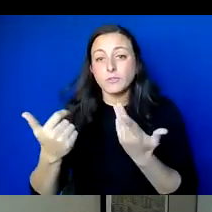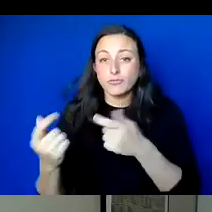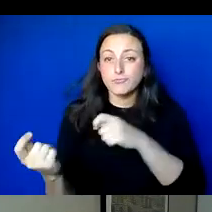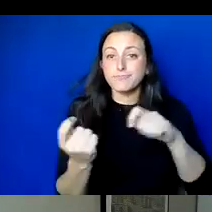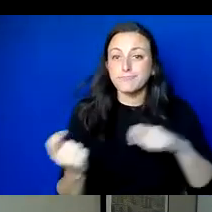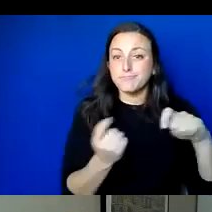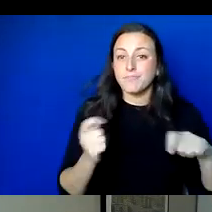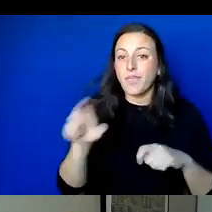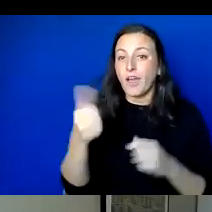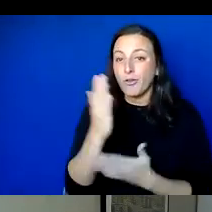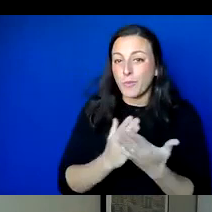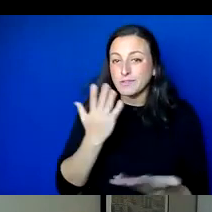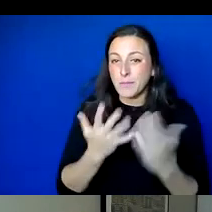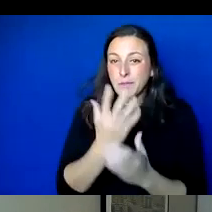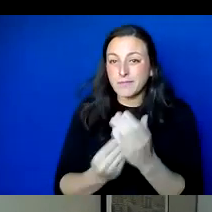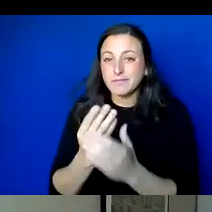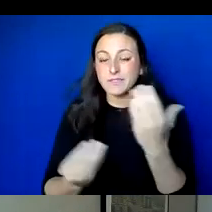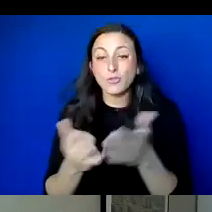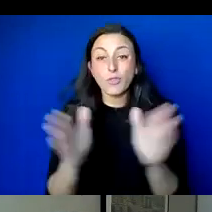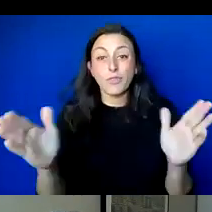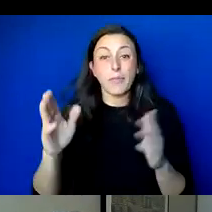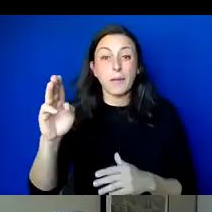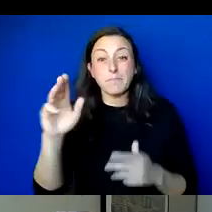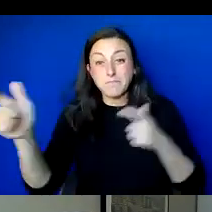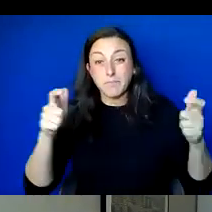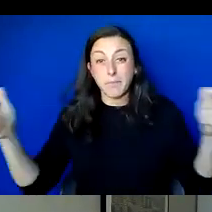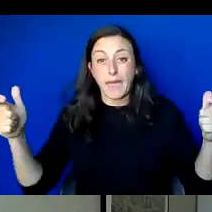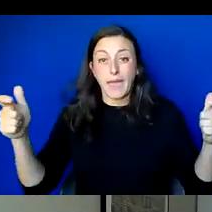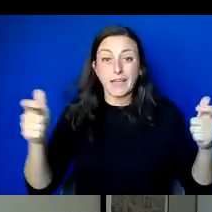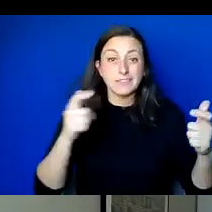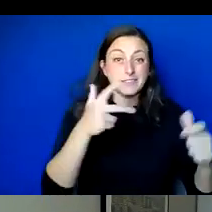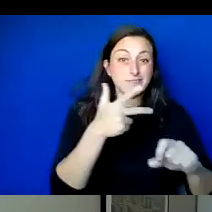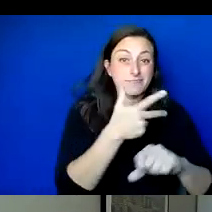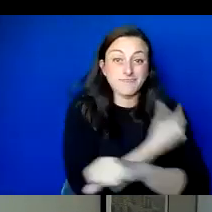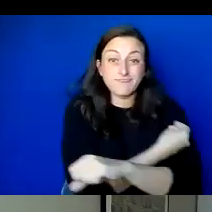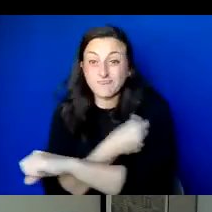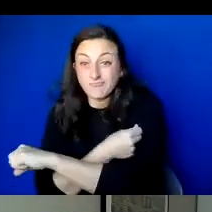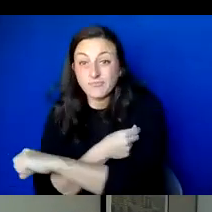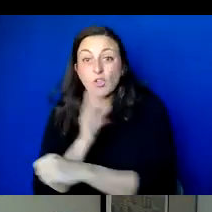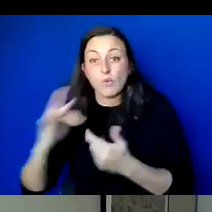you know, in general, these mass interventions will grab the majority of people. We know that